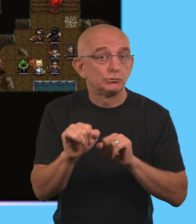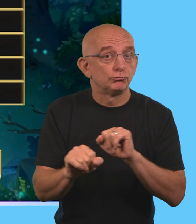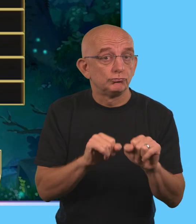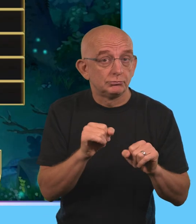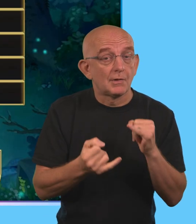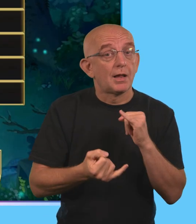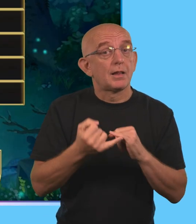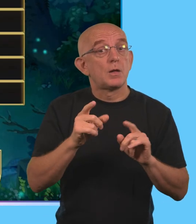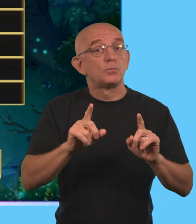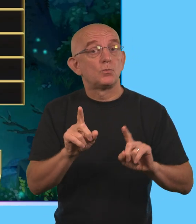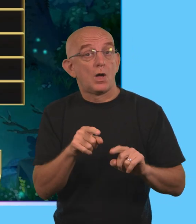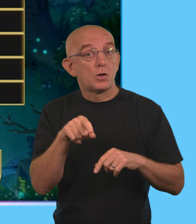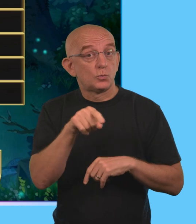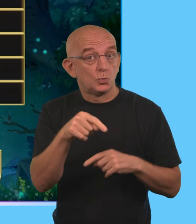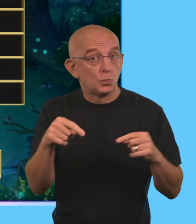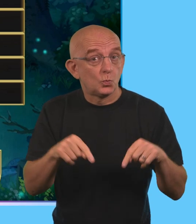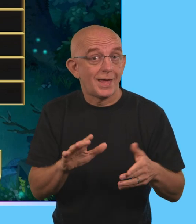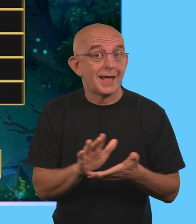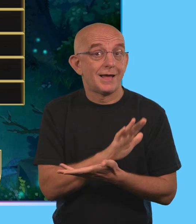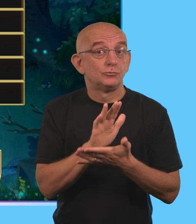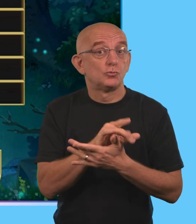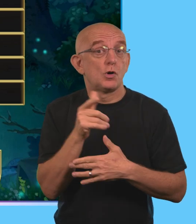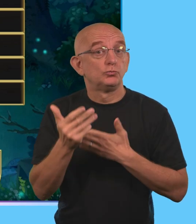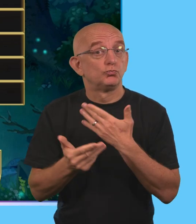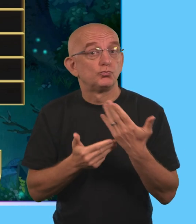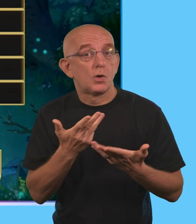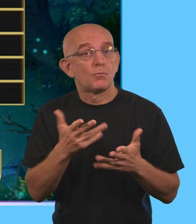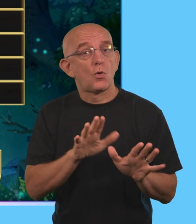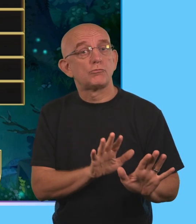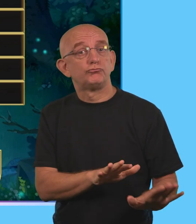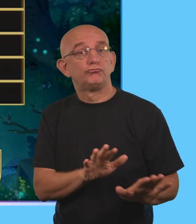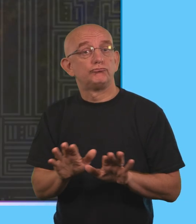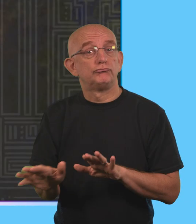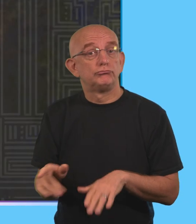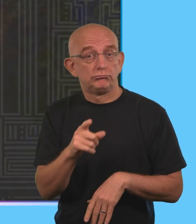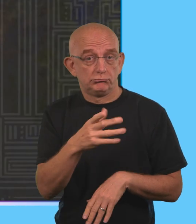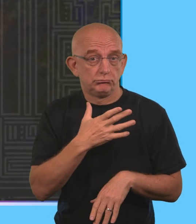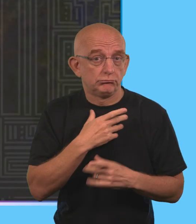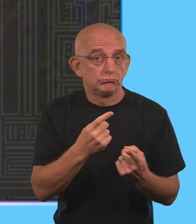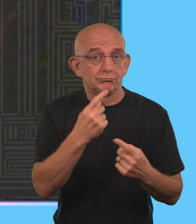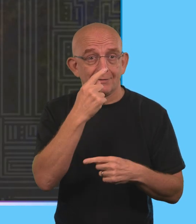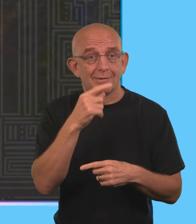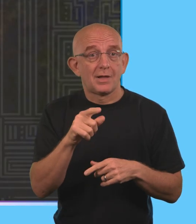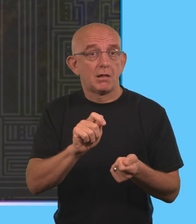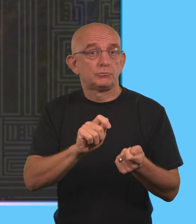Finally, if you're here to enjoy the story with a more relaxed play experience in mind, you can